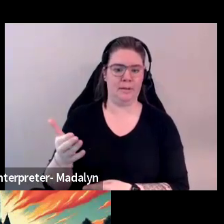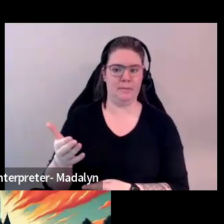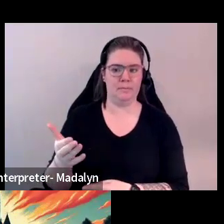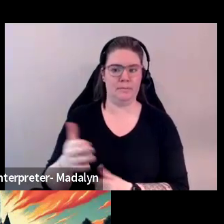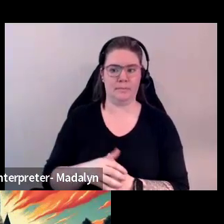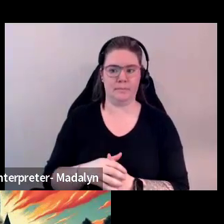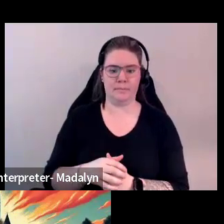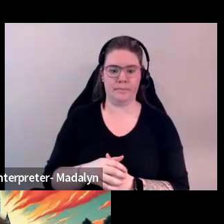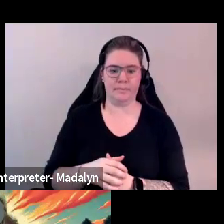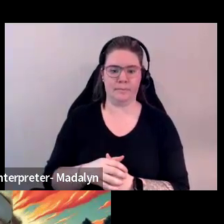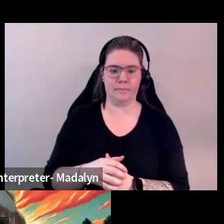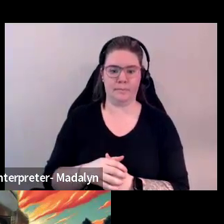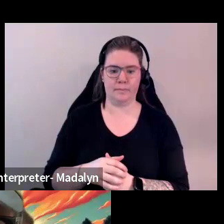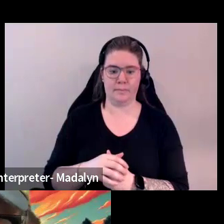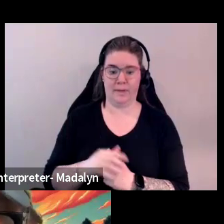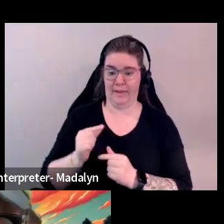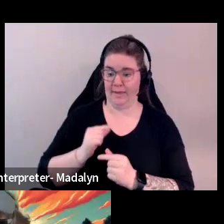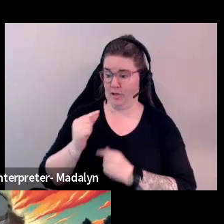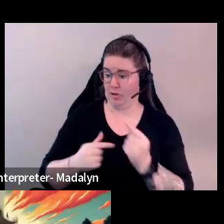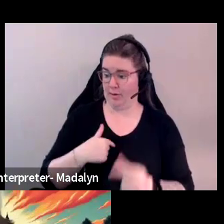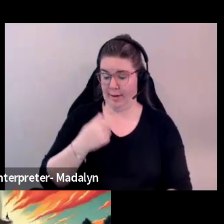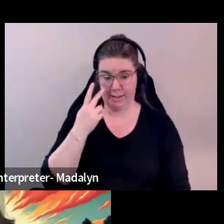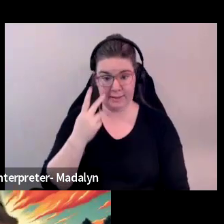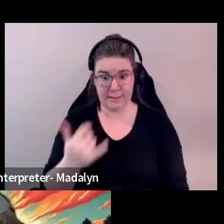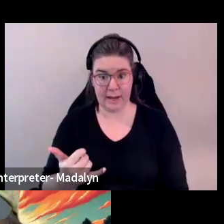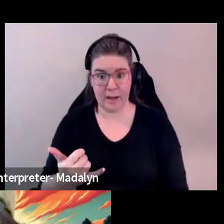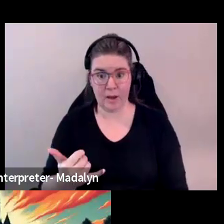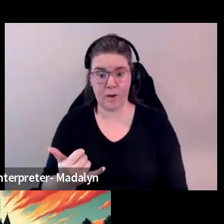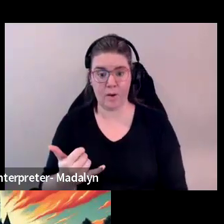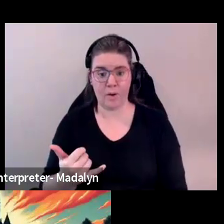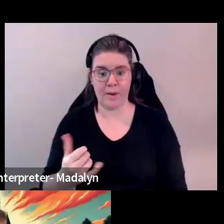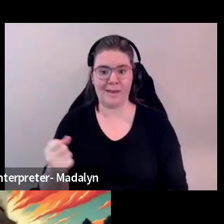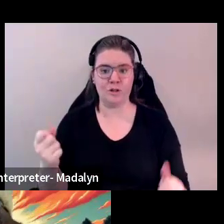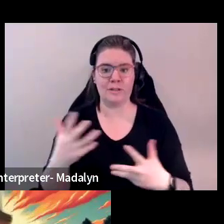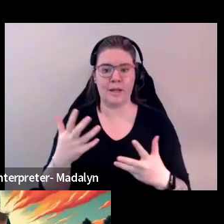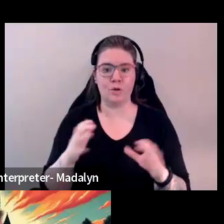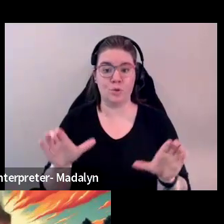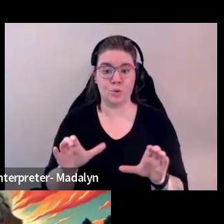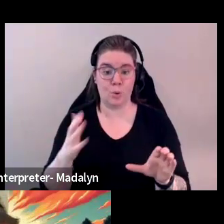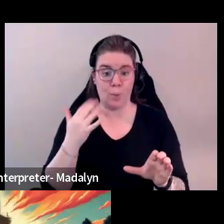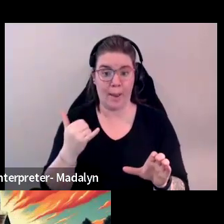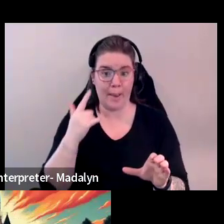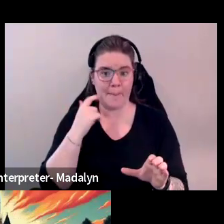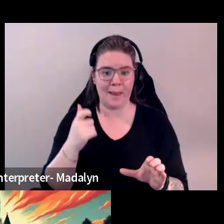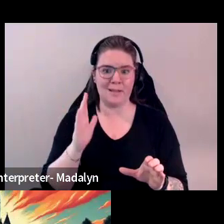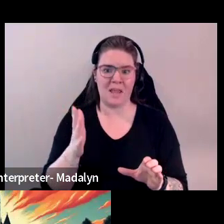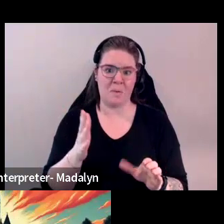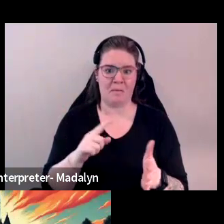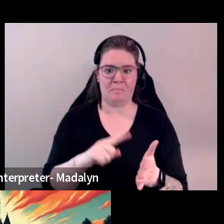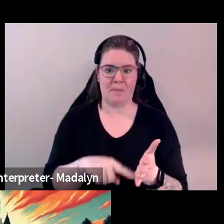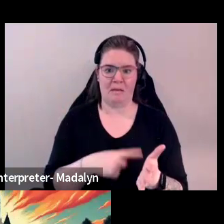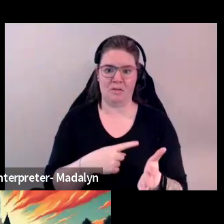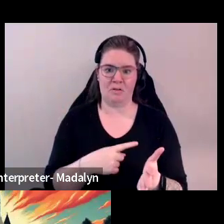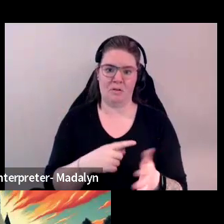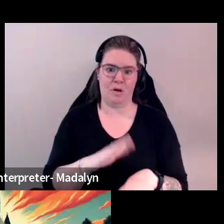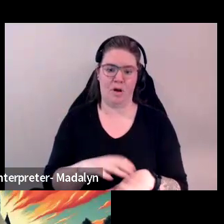Tom Olin: The generation I see now is a lot of times they're scared to do what they're doing because they might get cancelled on social media.